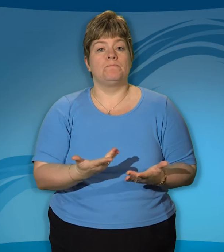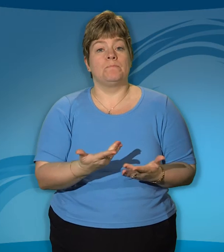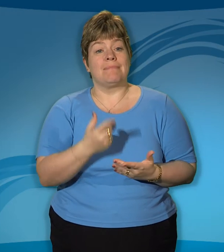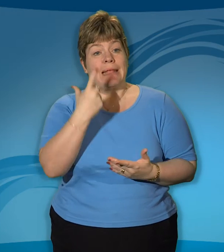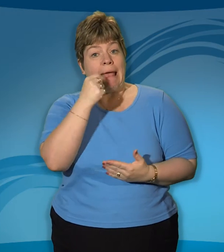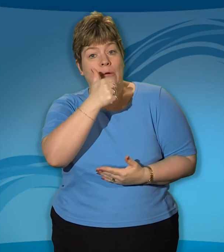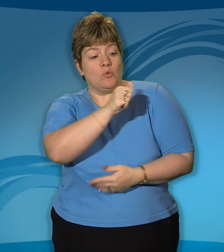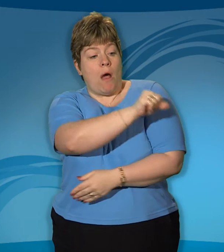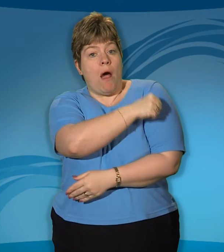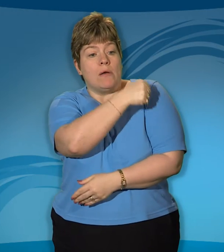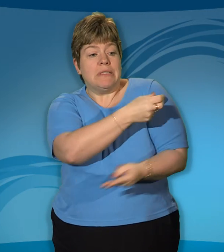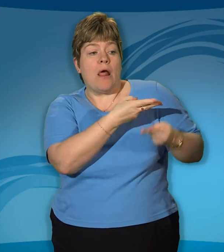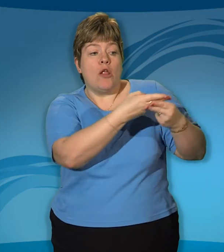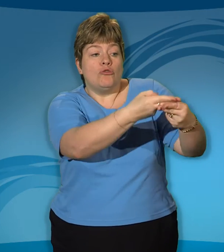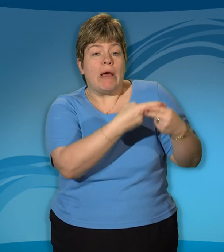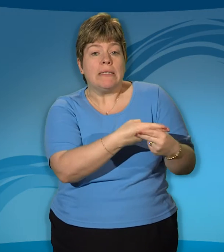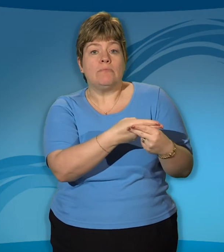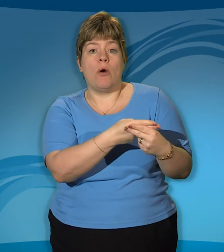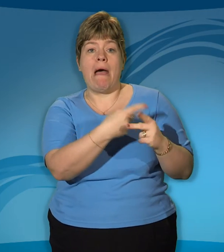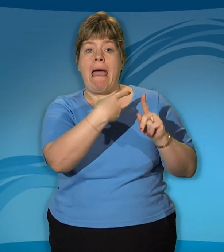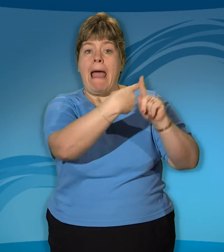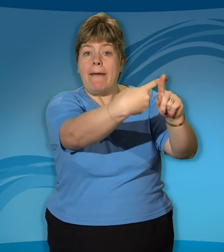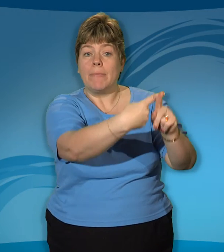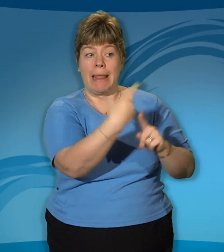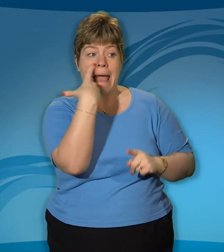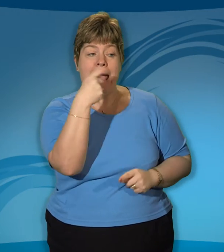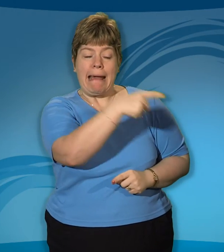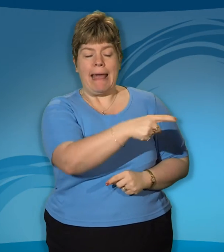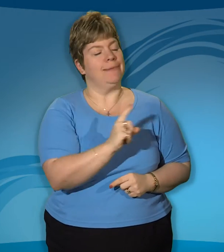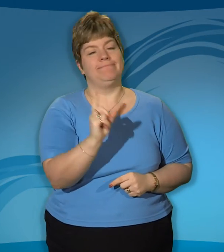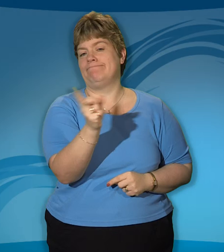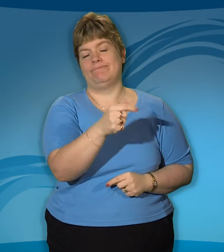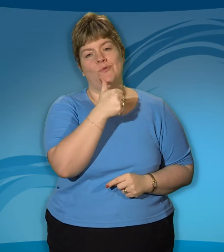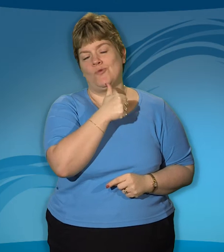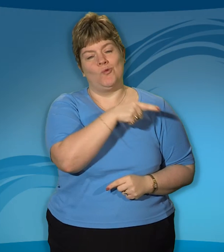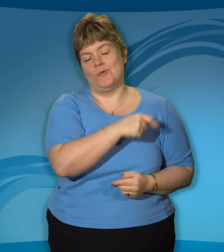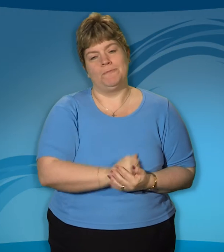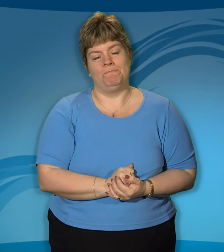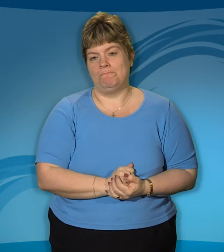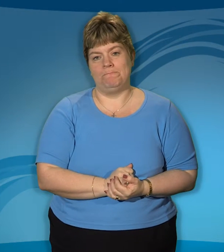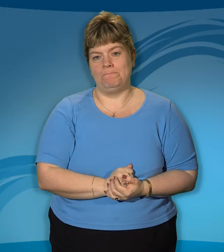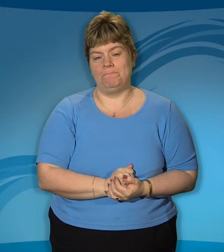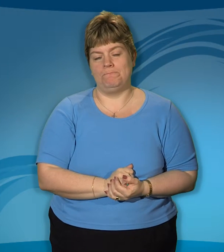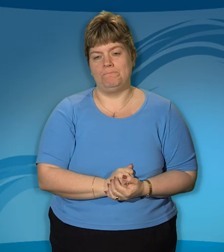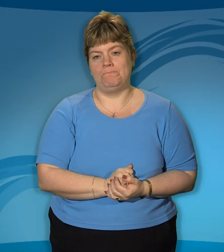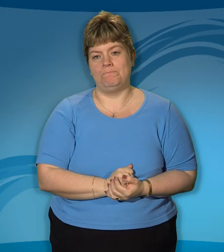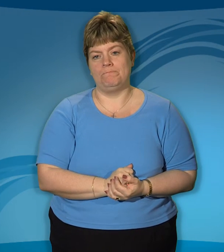Please note: hospital transport and ambulances are not normally available for day patients.